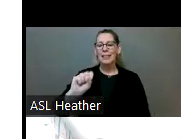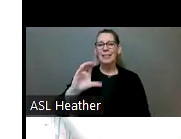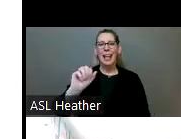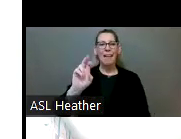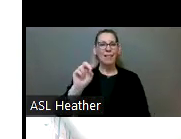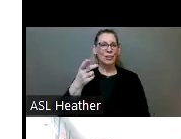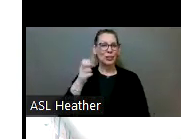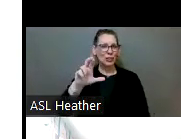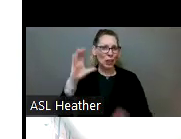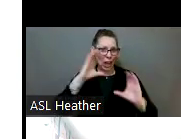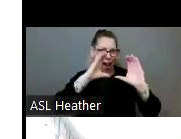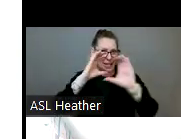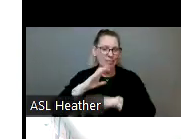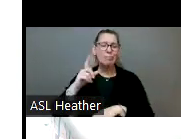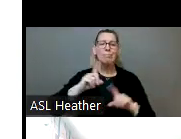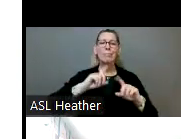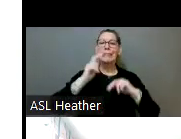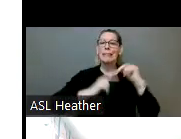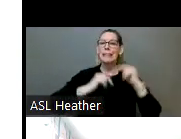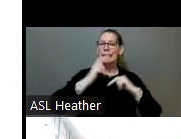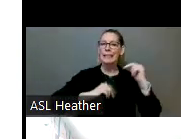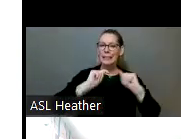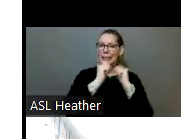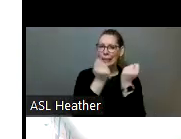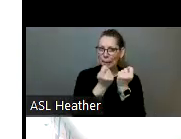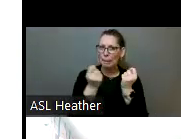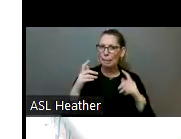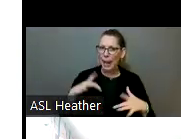different team building activities for instance, the straw tower build;